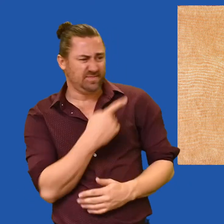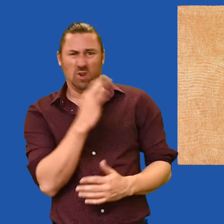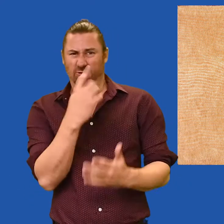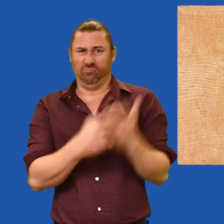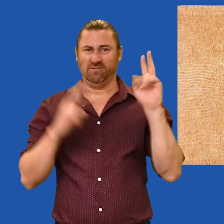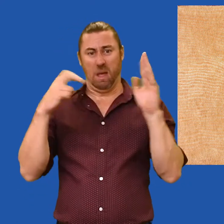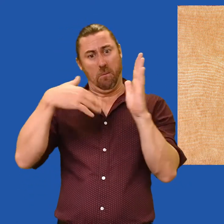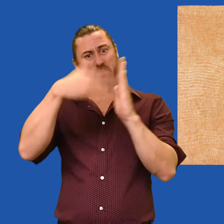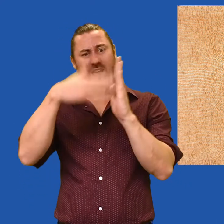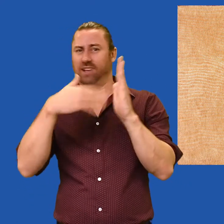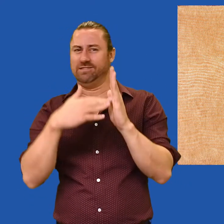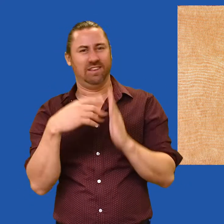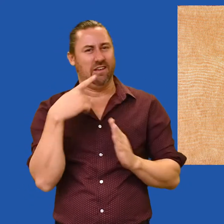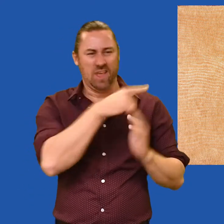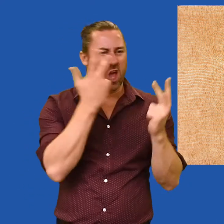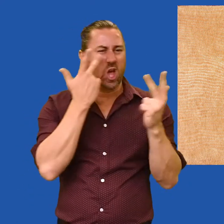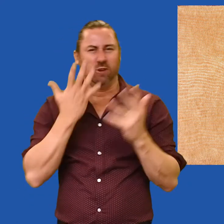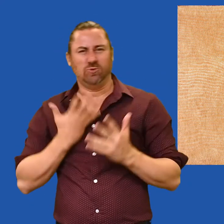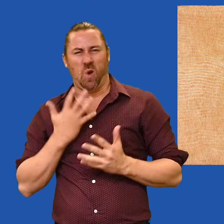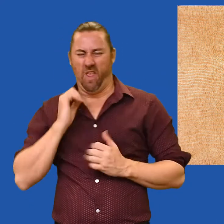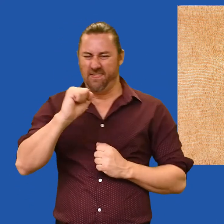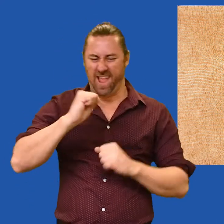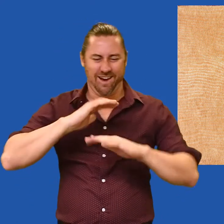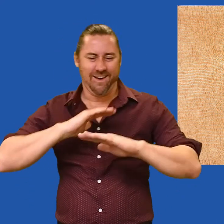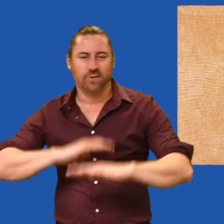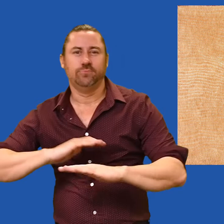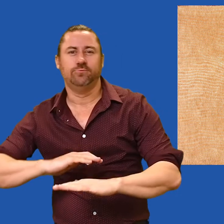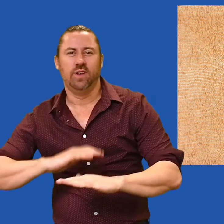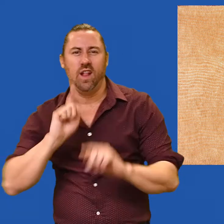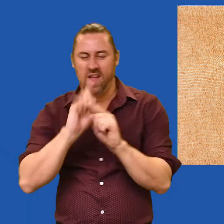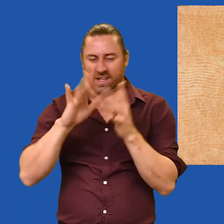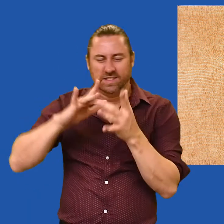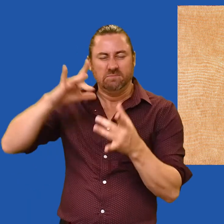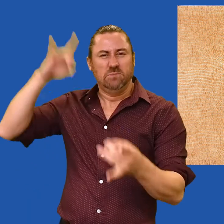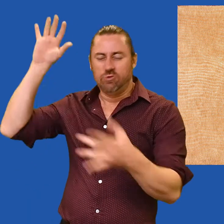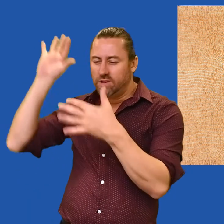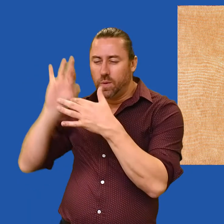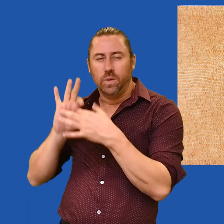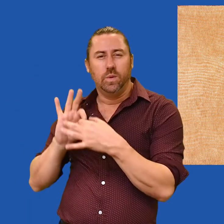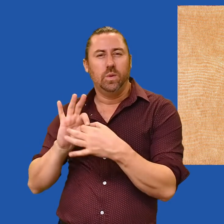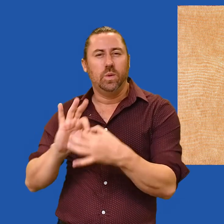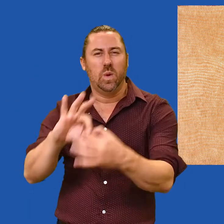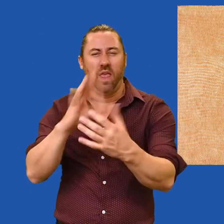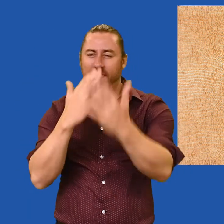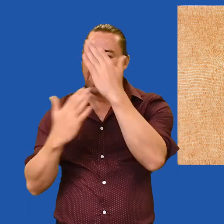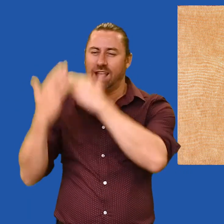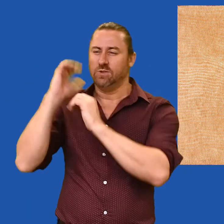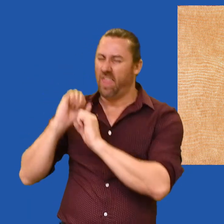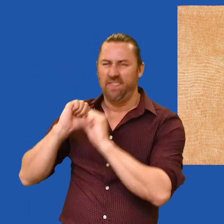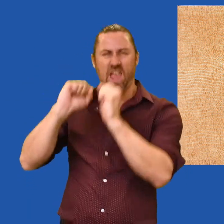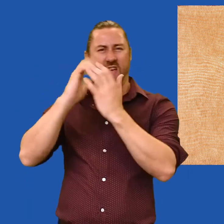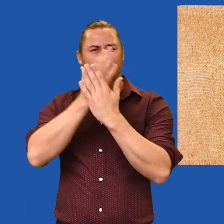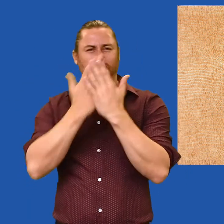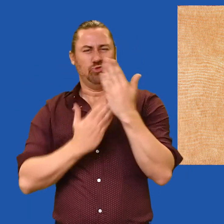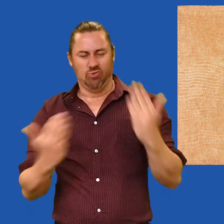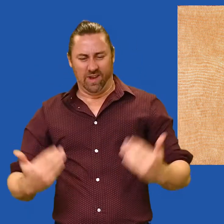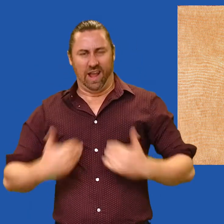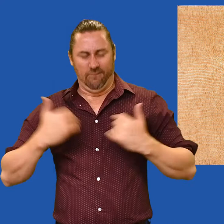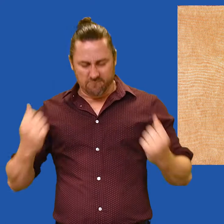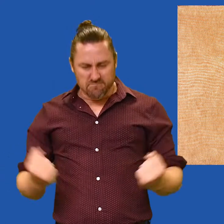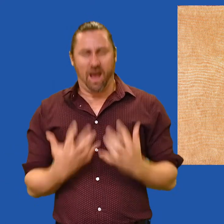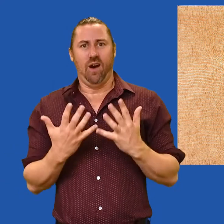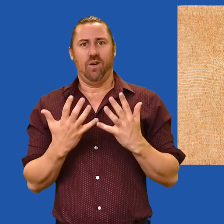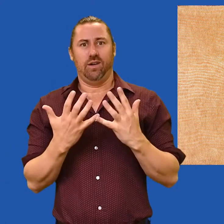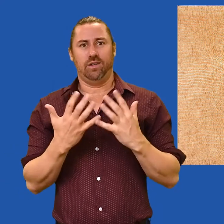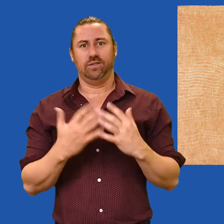For me, this artwork is more than a painting. It’s a vision of country, a spiritual connection, and a powerful ancestral story.